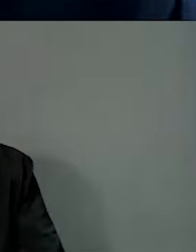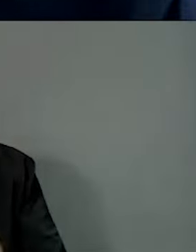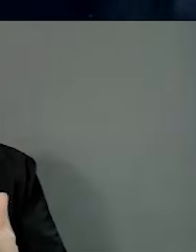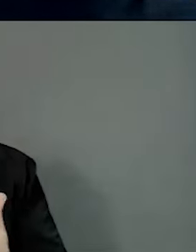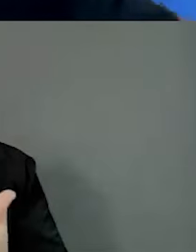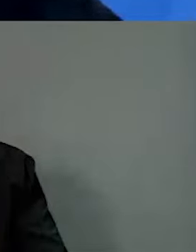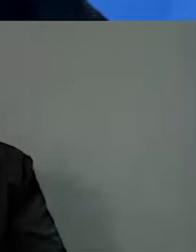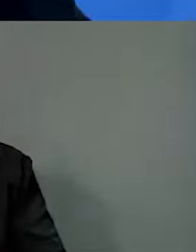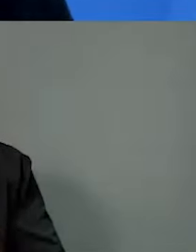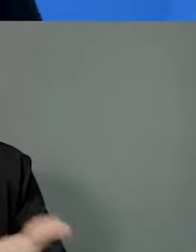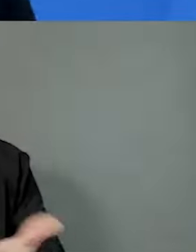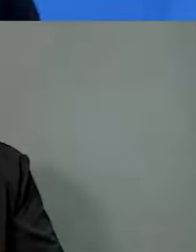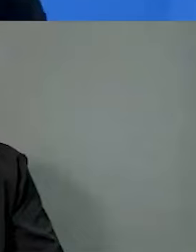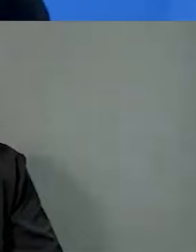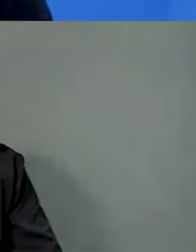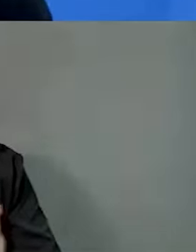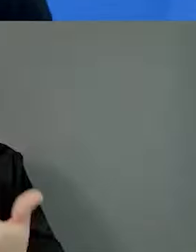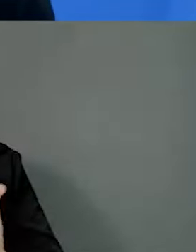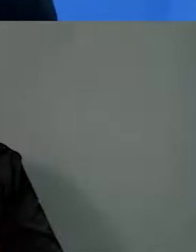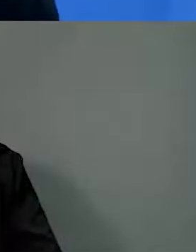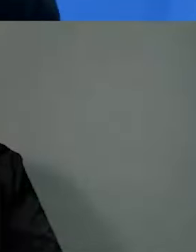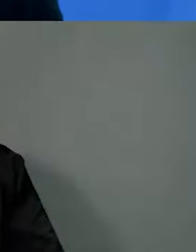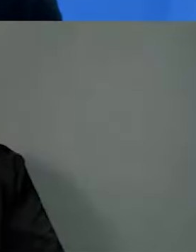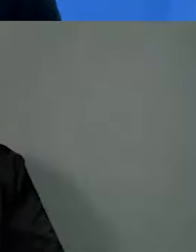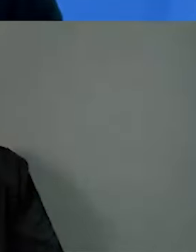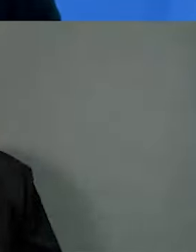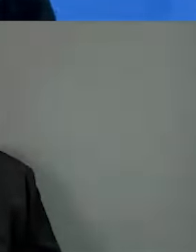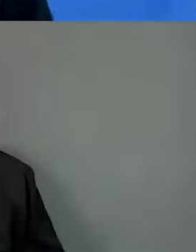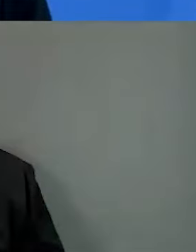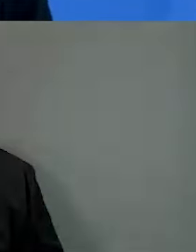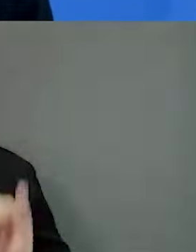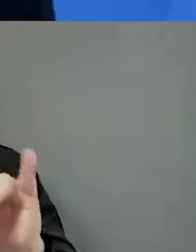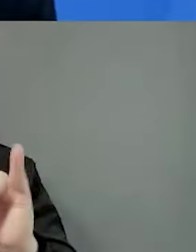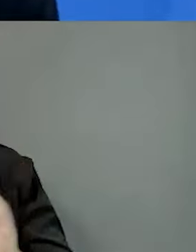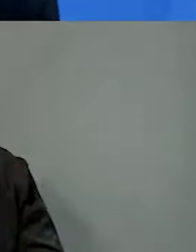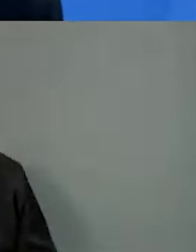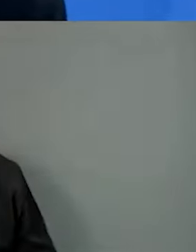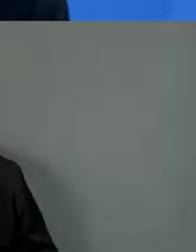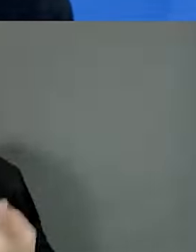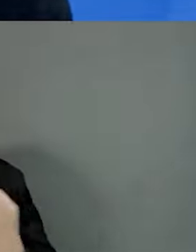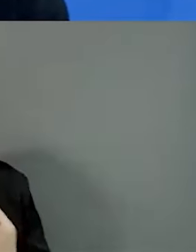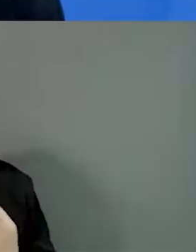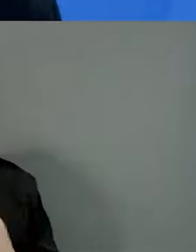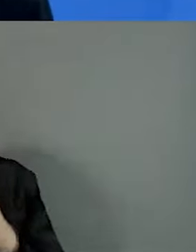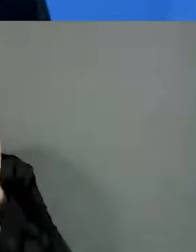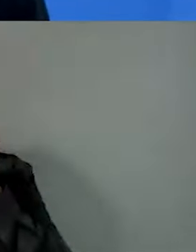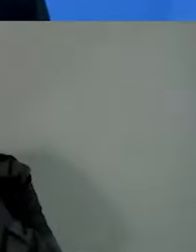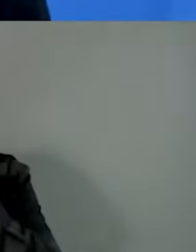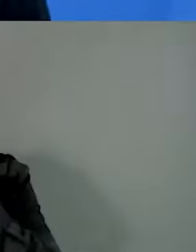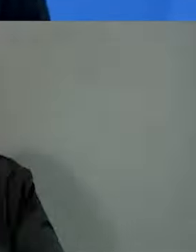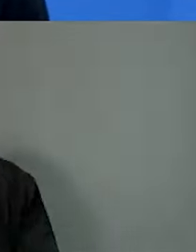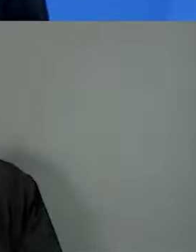Jean Feldman: I'm very much happy that you asked that because I saw even though we were all busily typing,